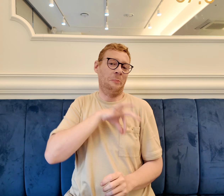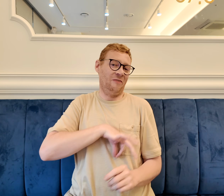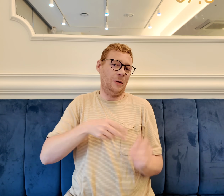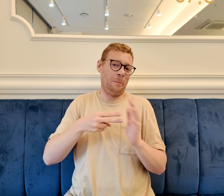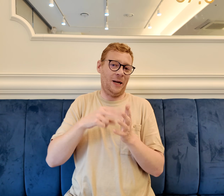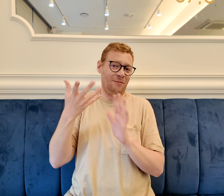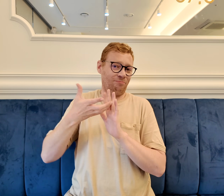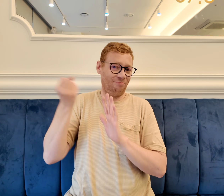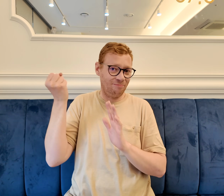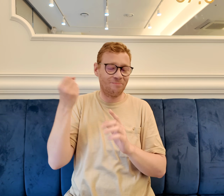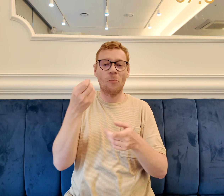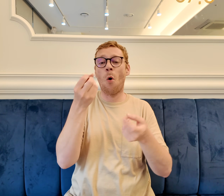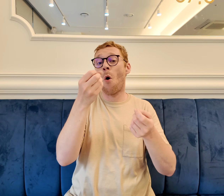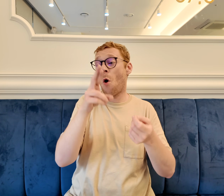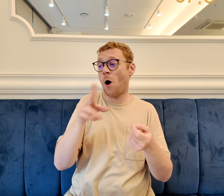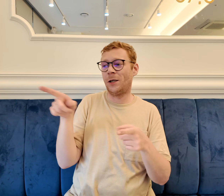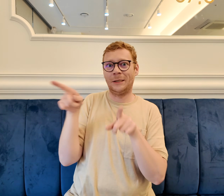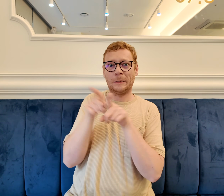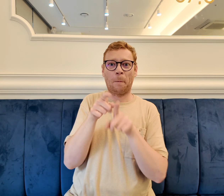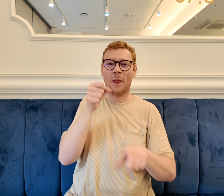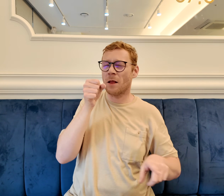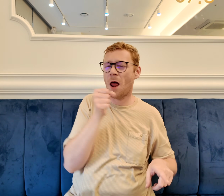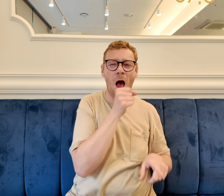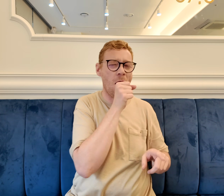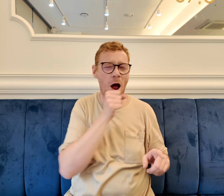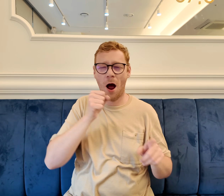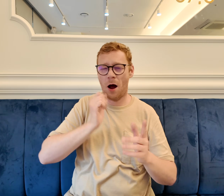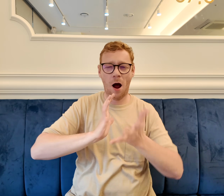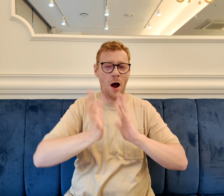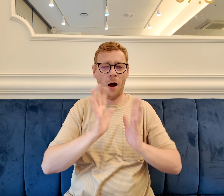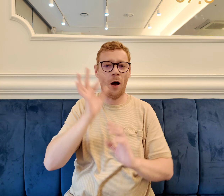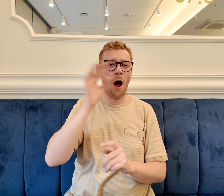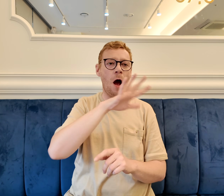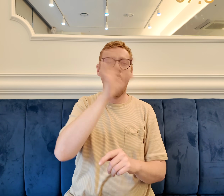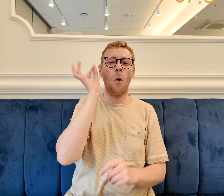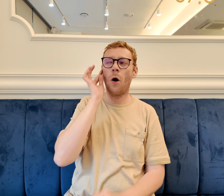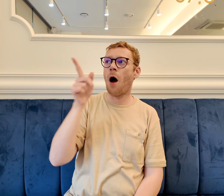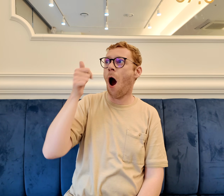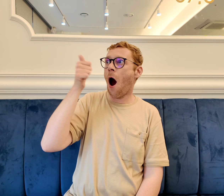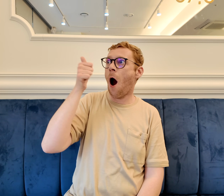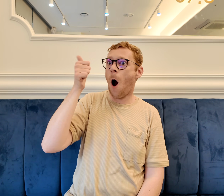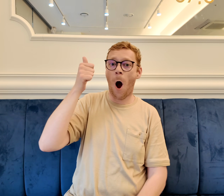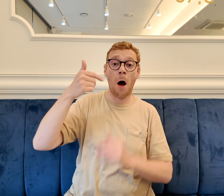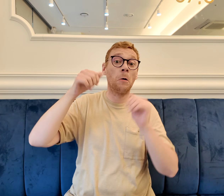That's what "benefit (privilege)" is. Or there's this case : when a hearing person sings in sign language, the hearing audience cheers, saying, "Wow, that's really cool!"